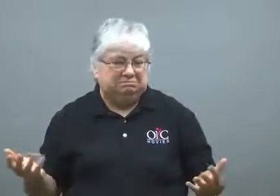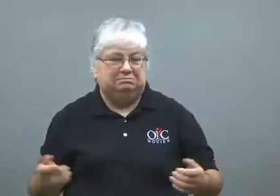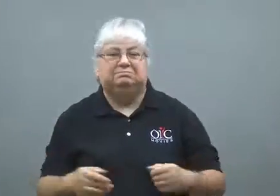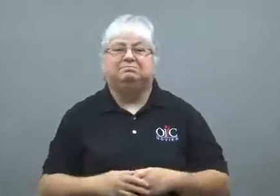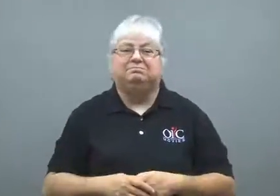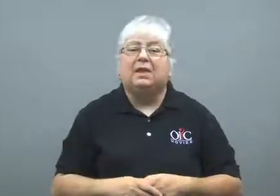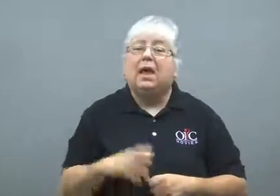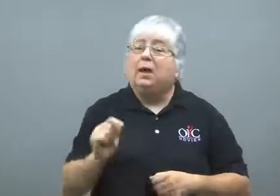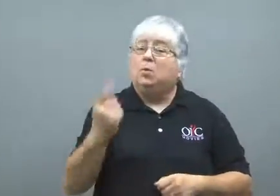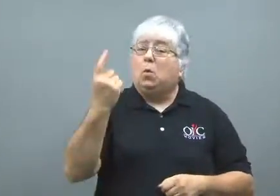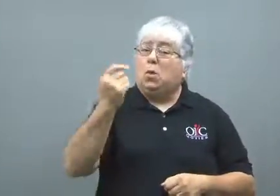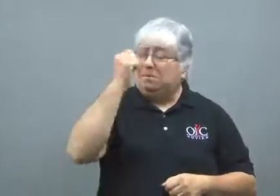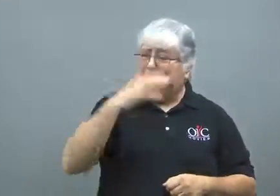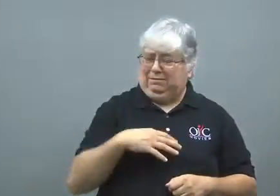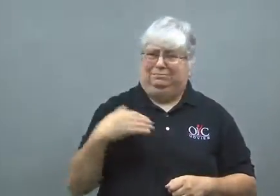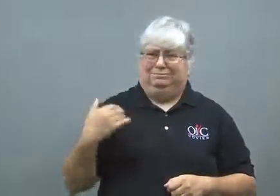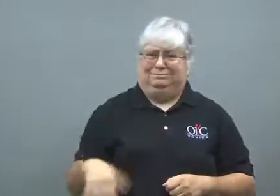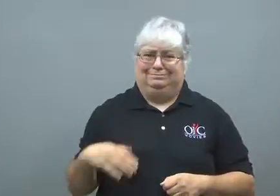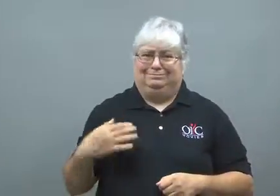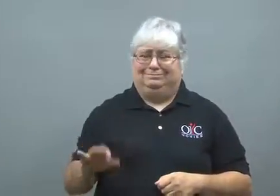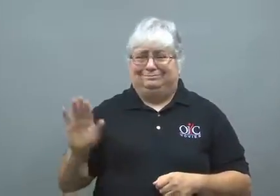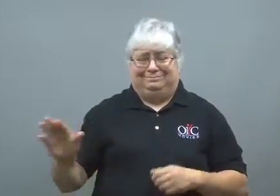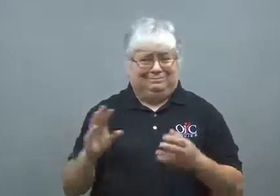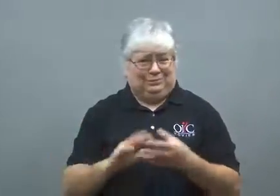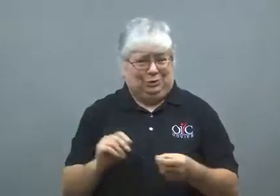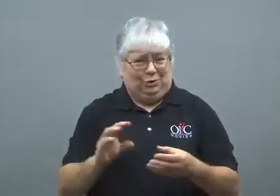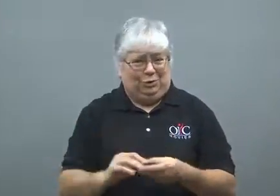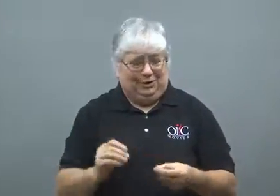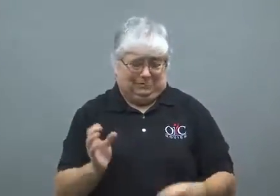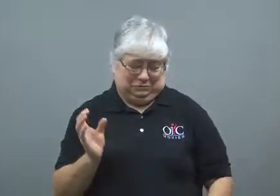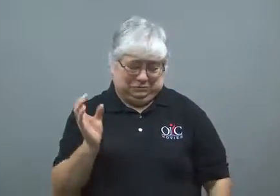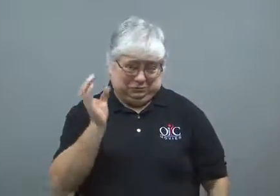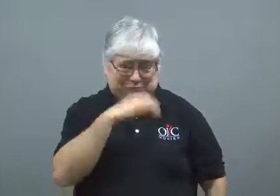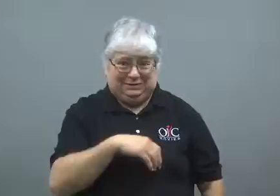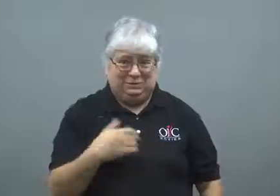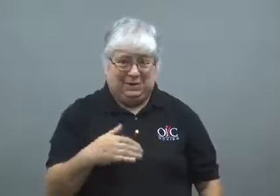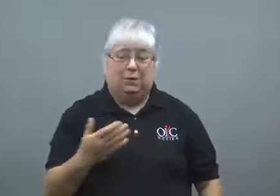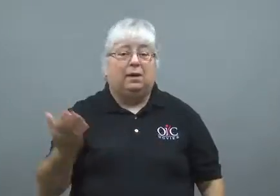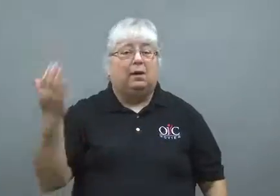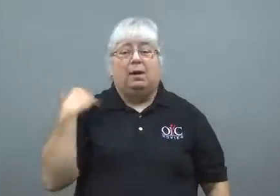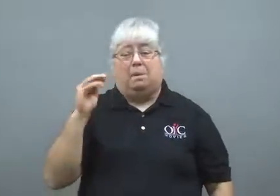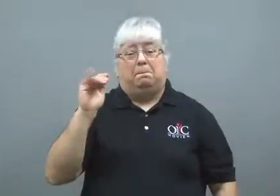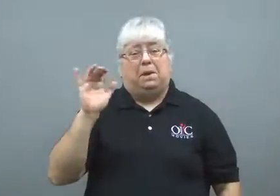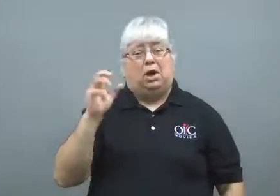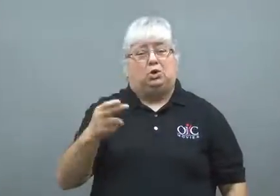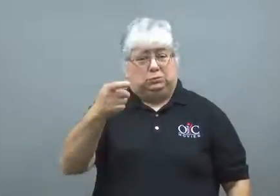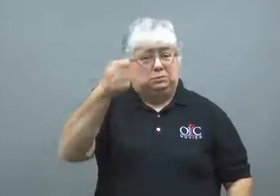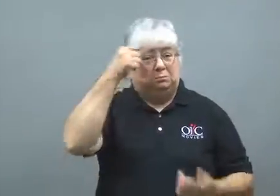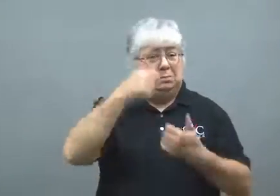There is one very odd story about a man.